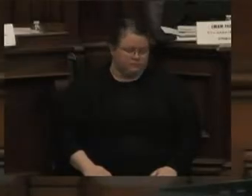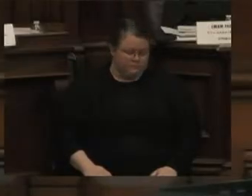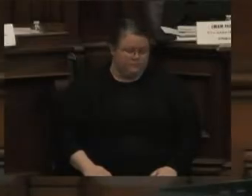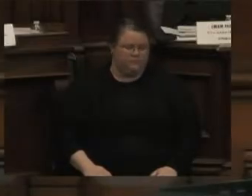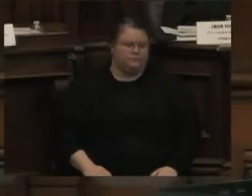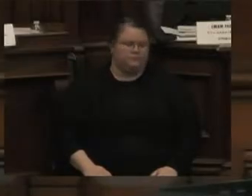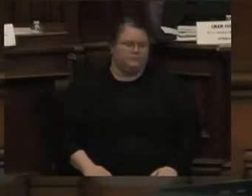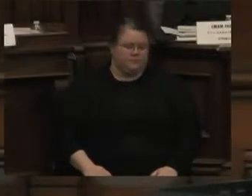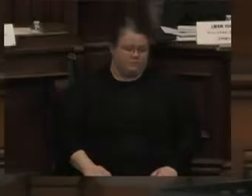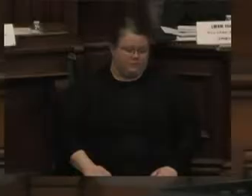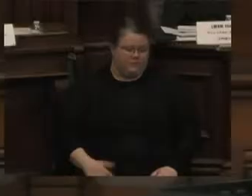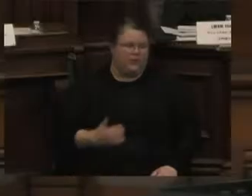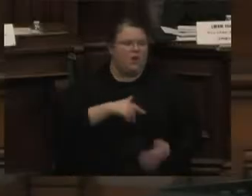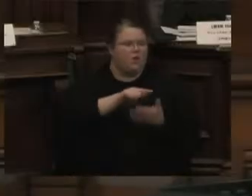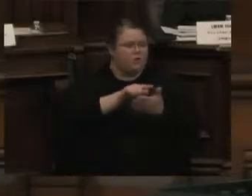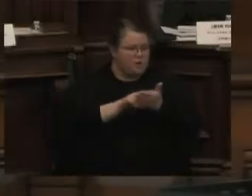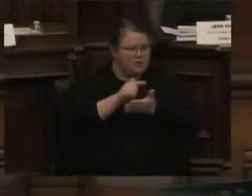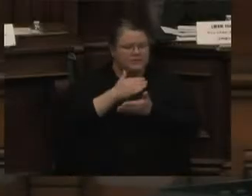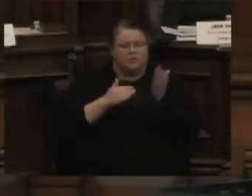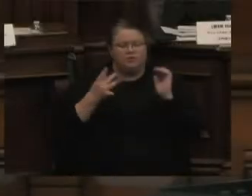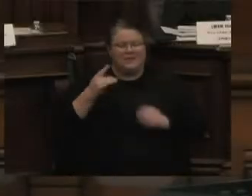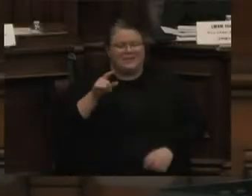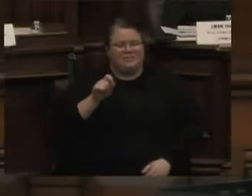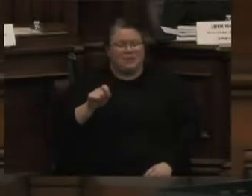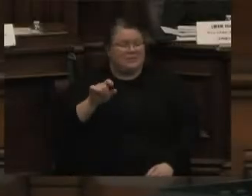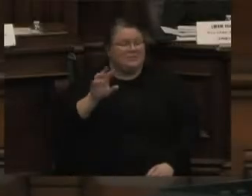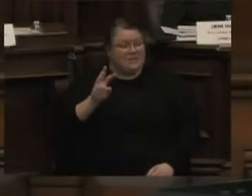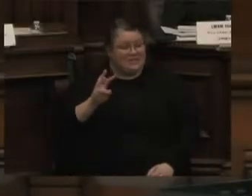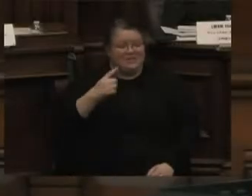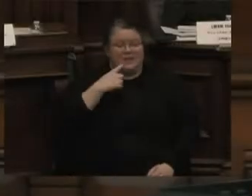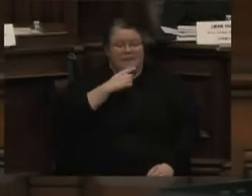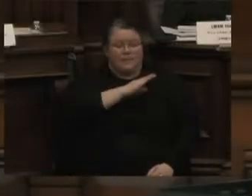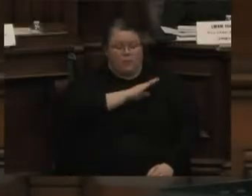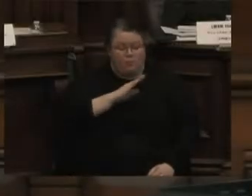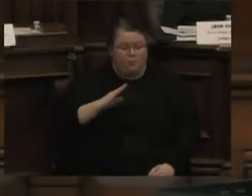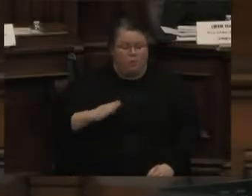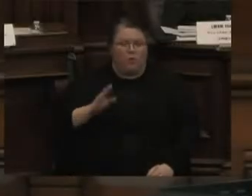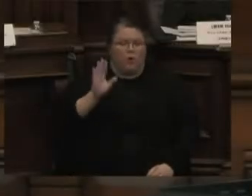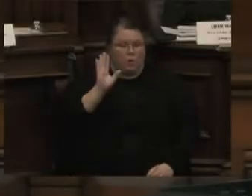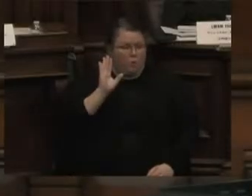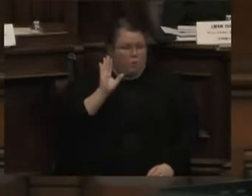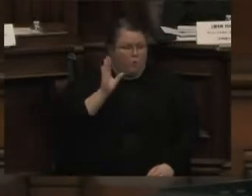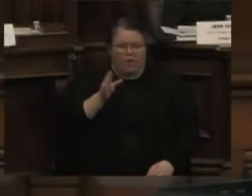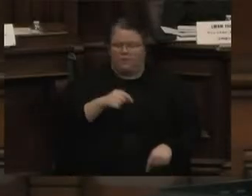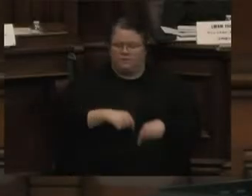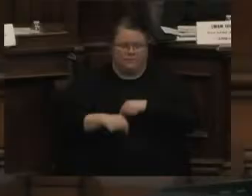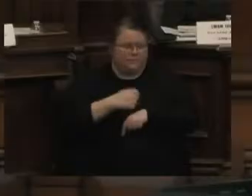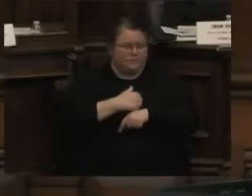point out is that when you look